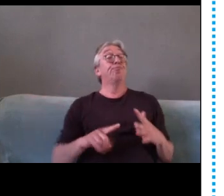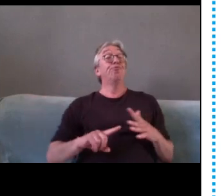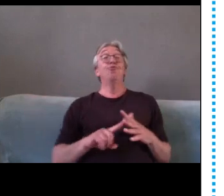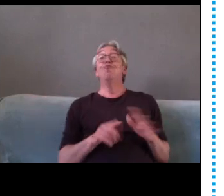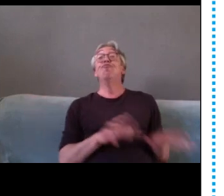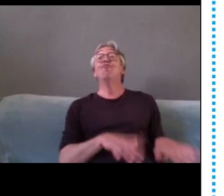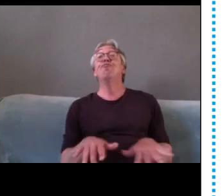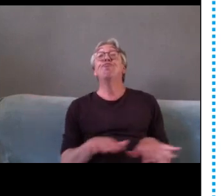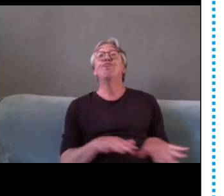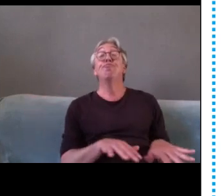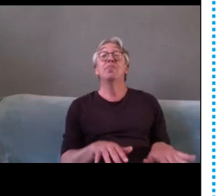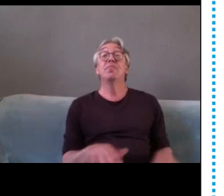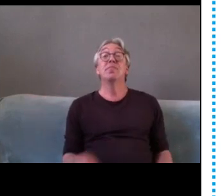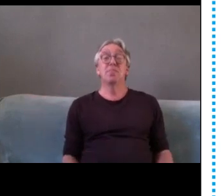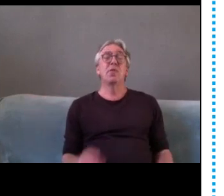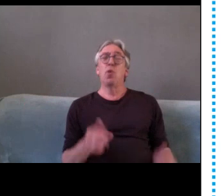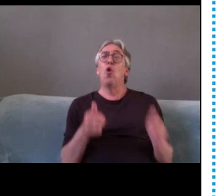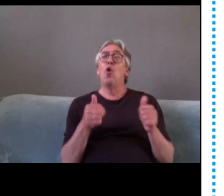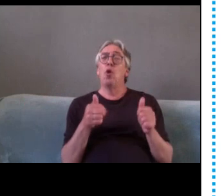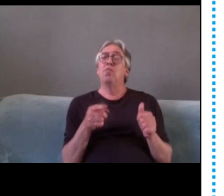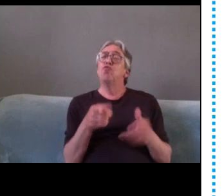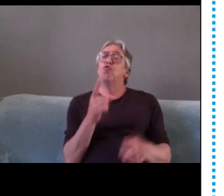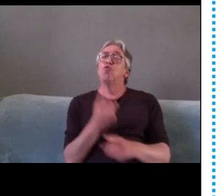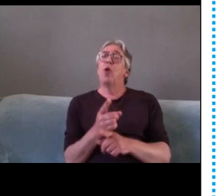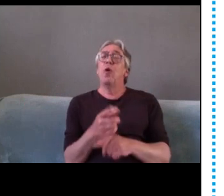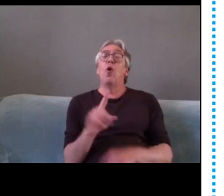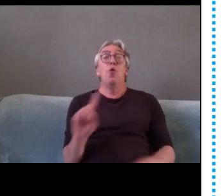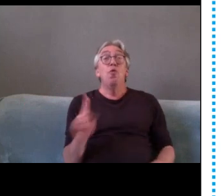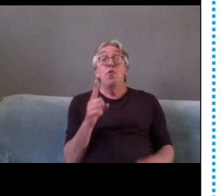it's a good way into the discussion.